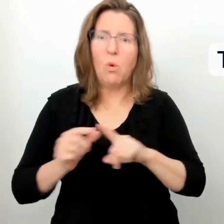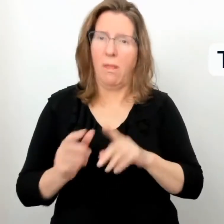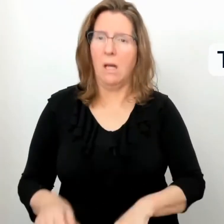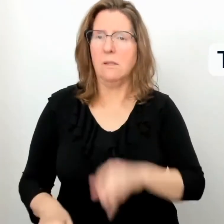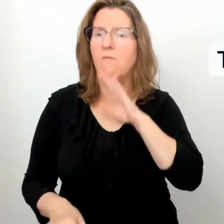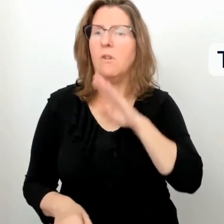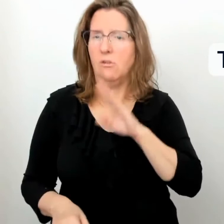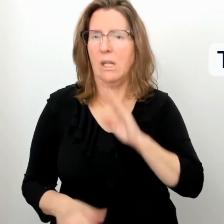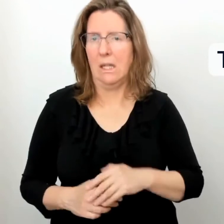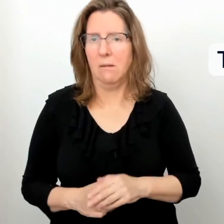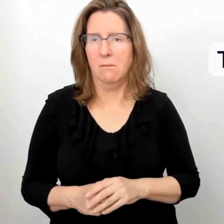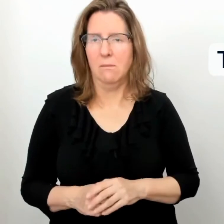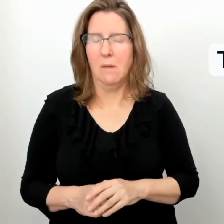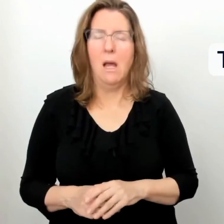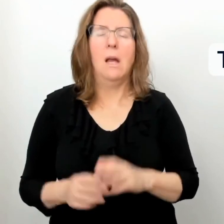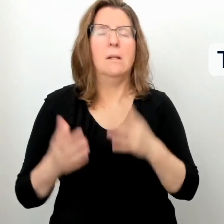Or because it's too complicated to use.